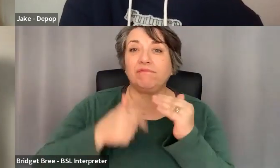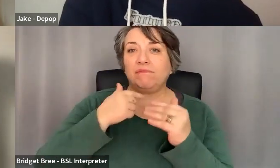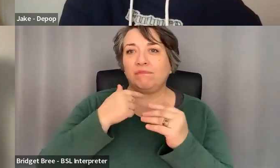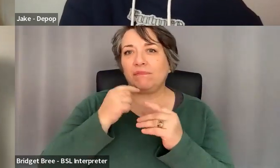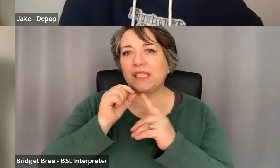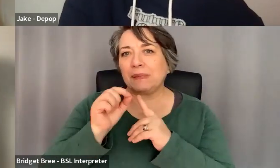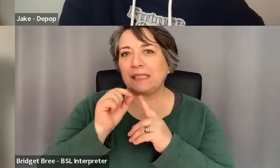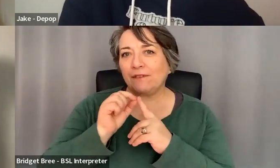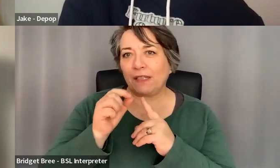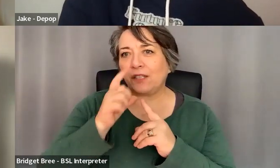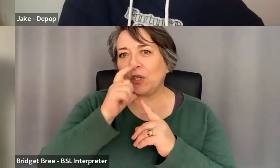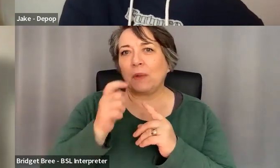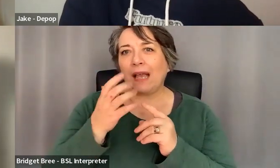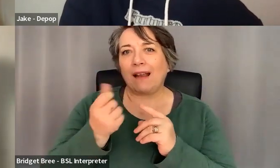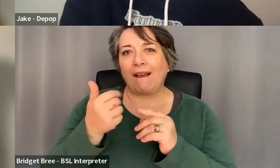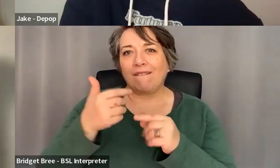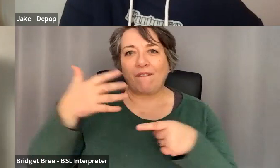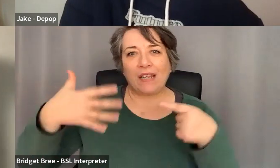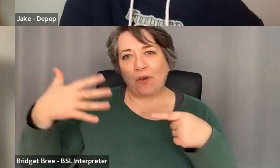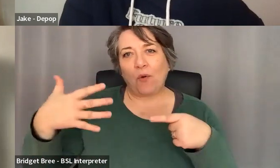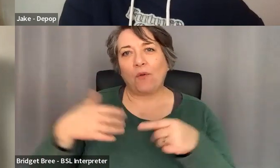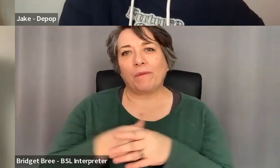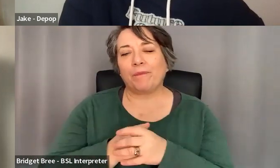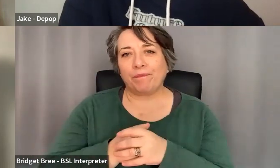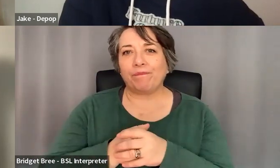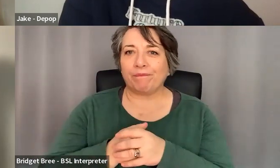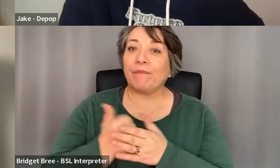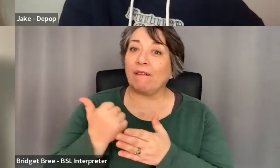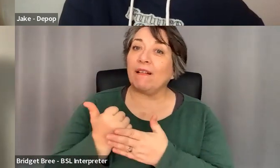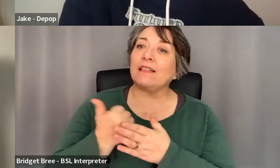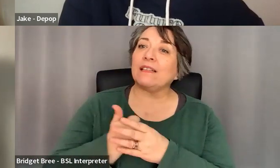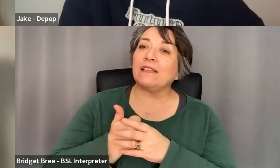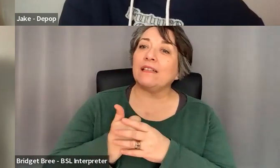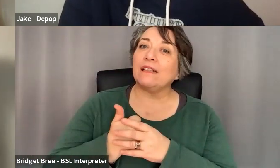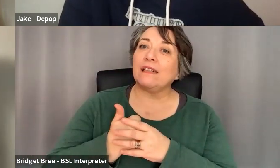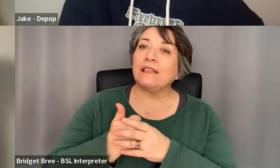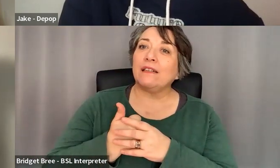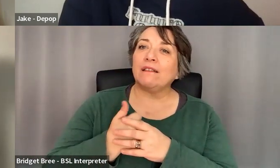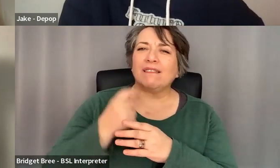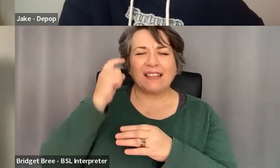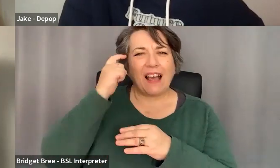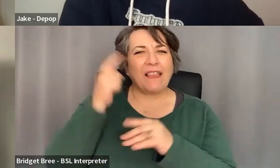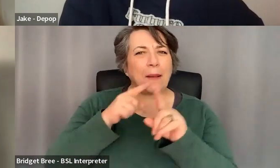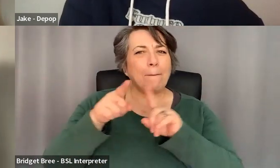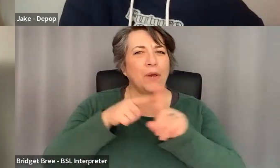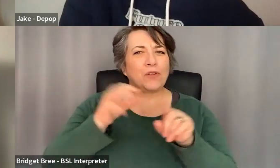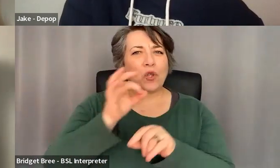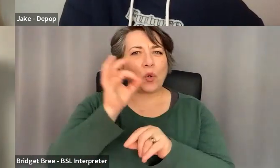well. run through the specifics once we get that through for ourselves as well. That's fabulous. Thank you. I think you've actually covered most of the most of the questions that have been asked.